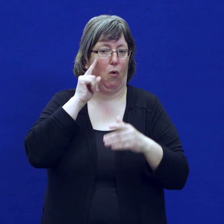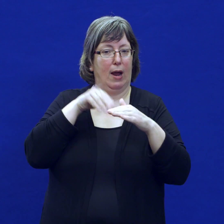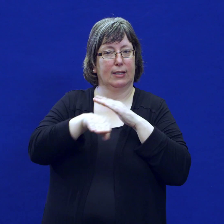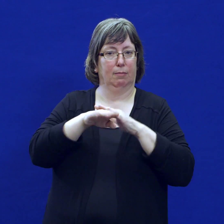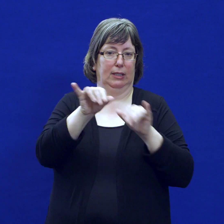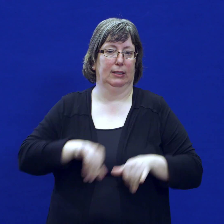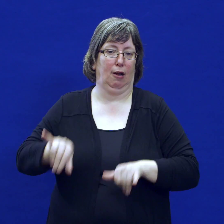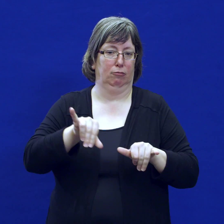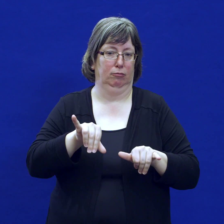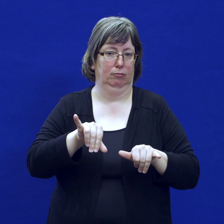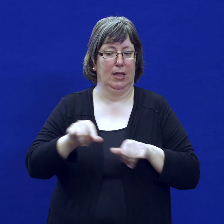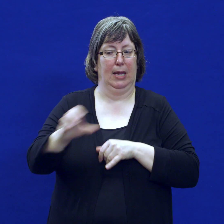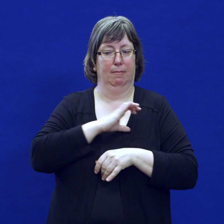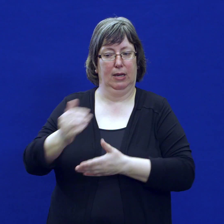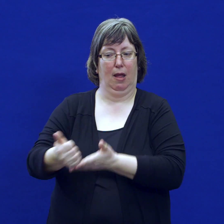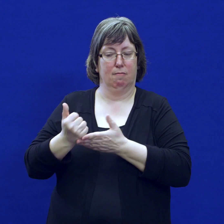standards.